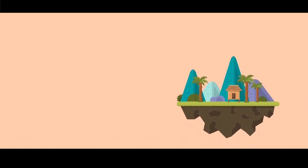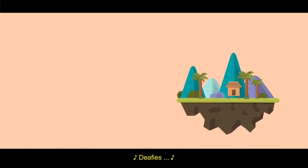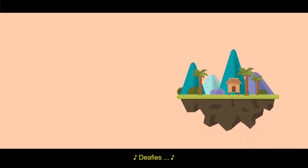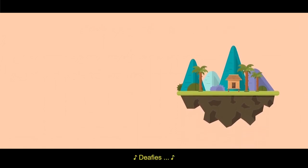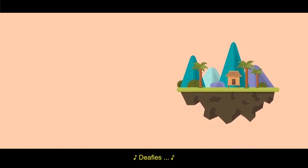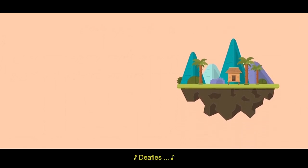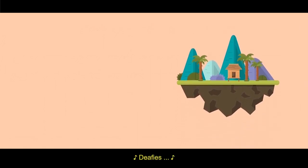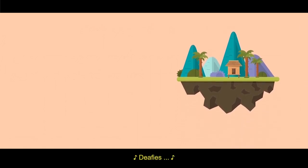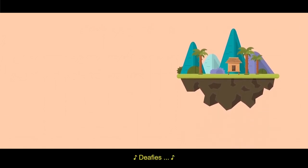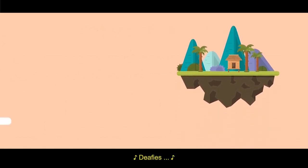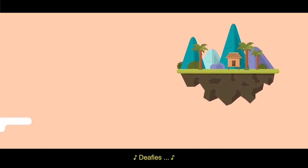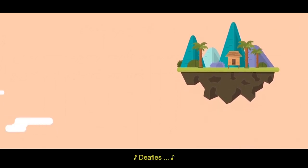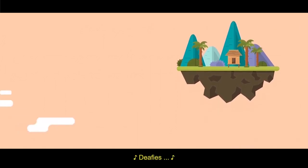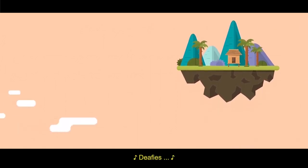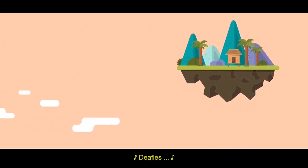Deafies ...